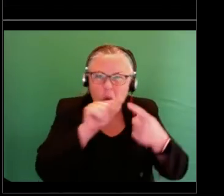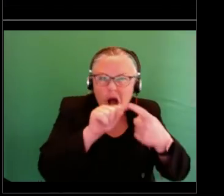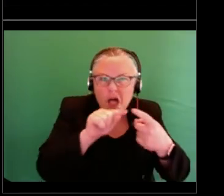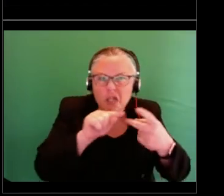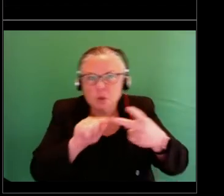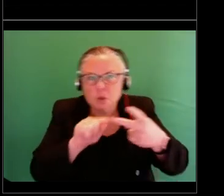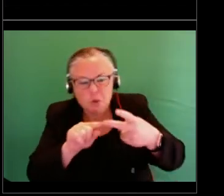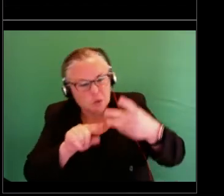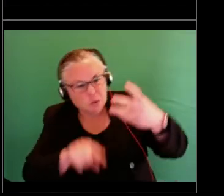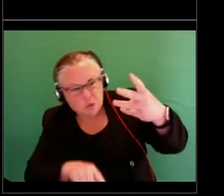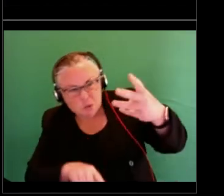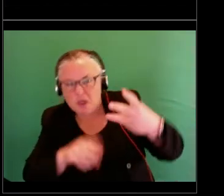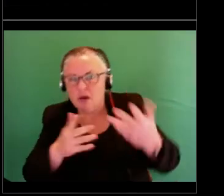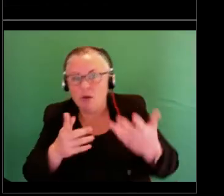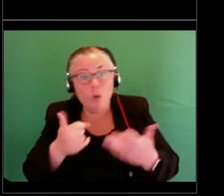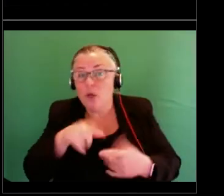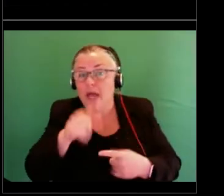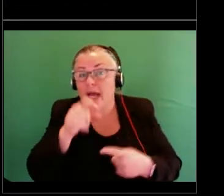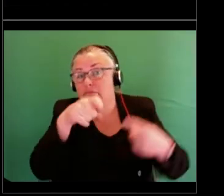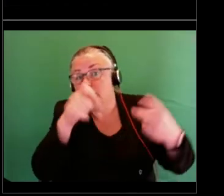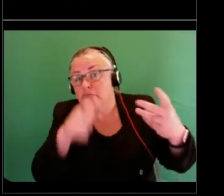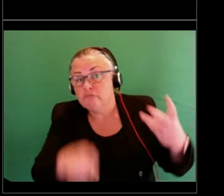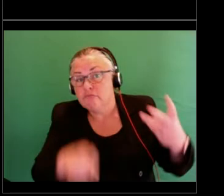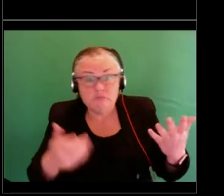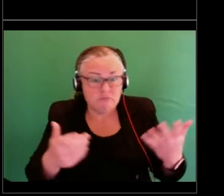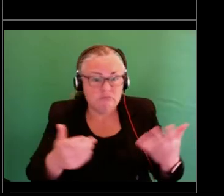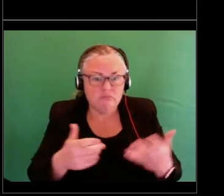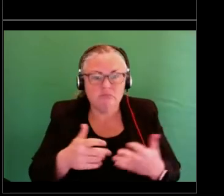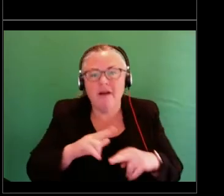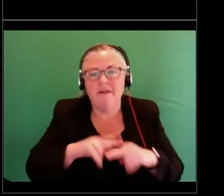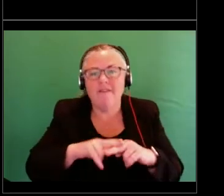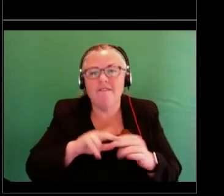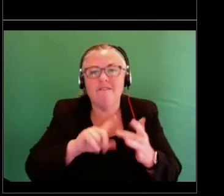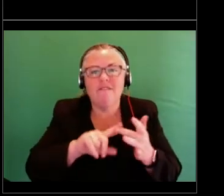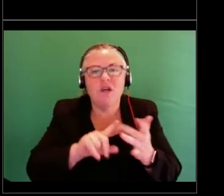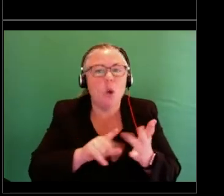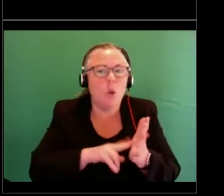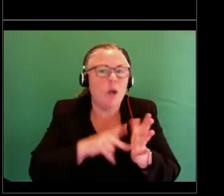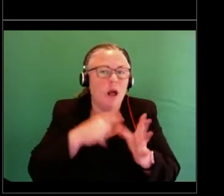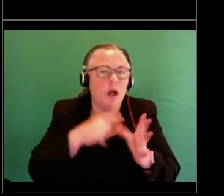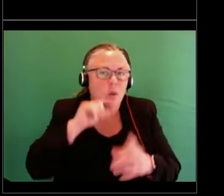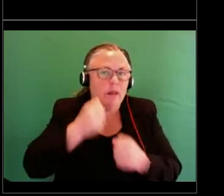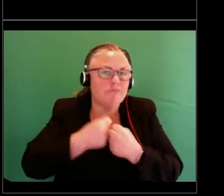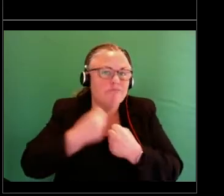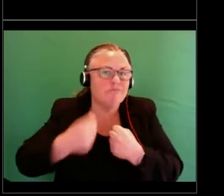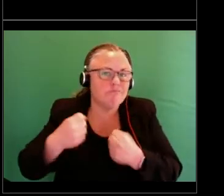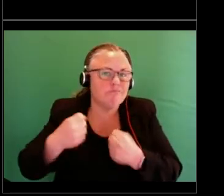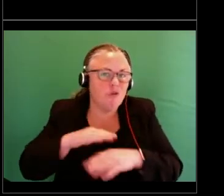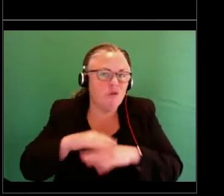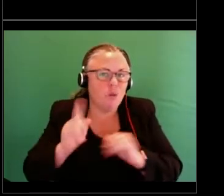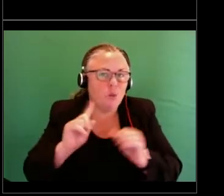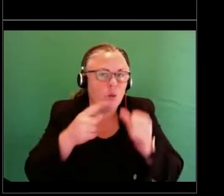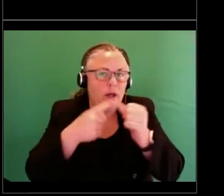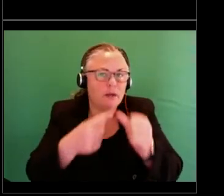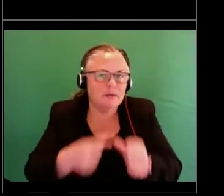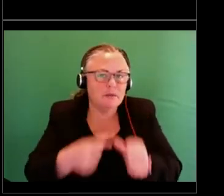If we identify there's an ongoing need for assistance and support, we will go through